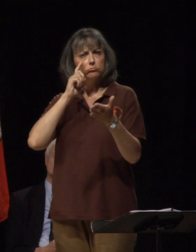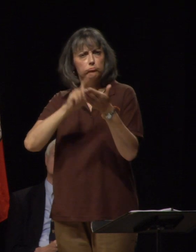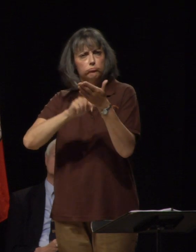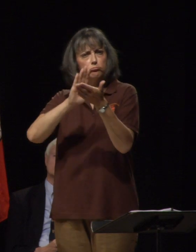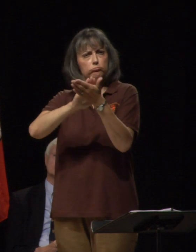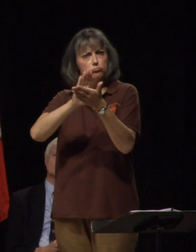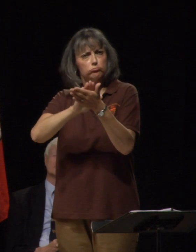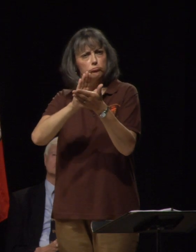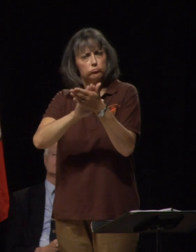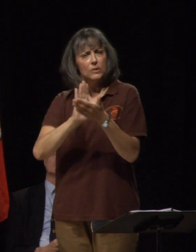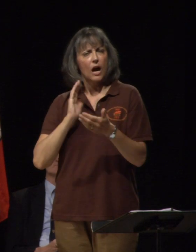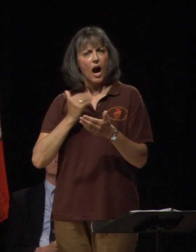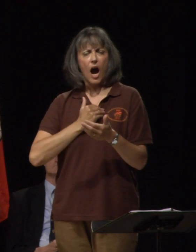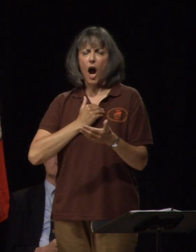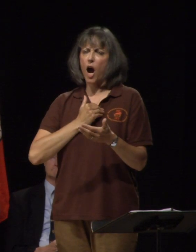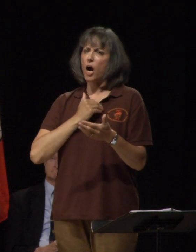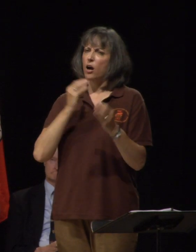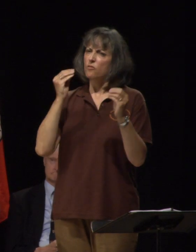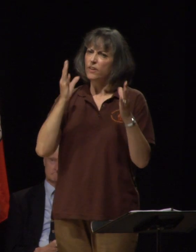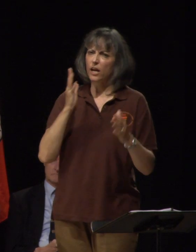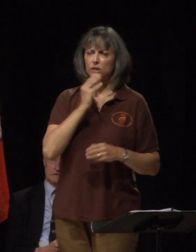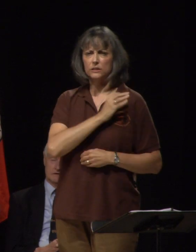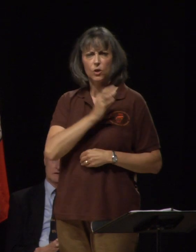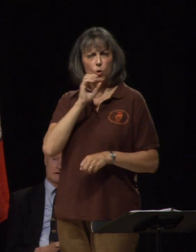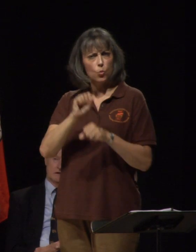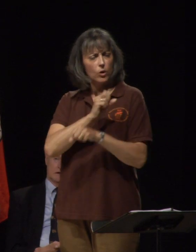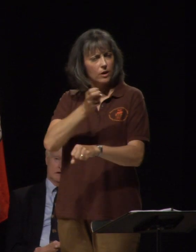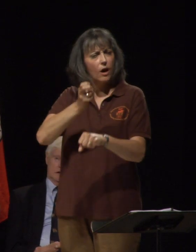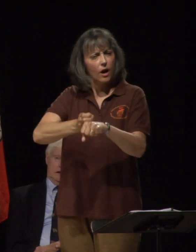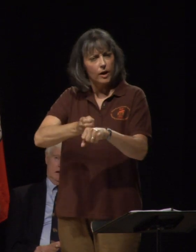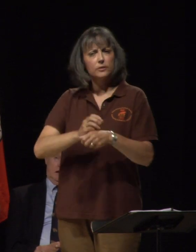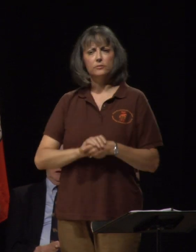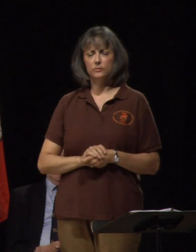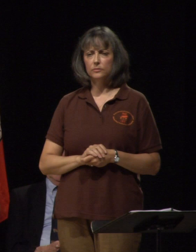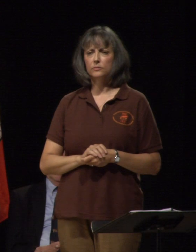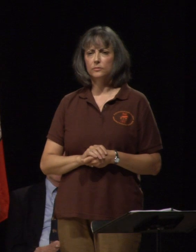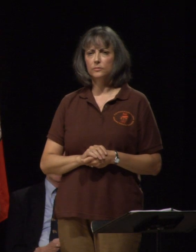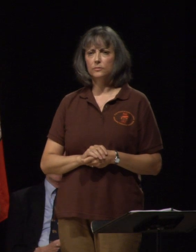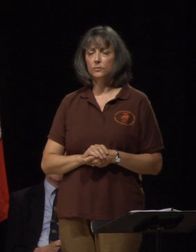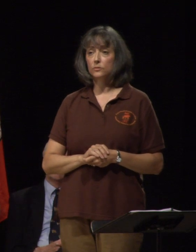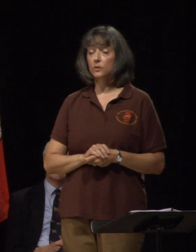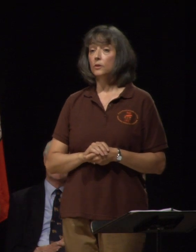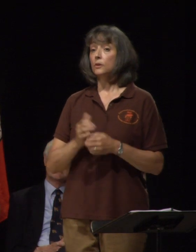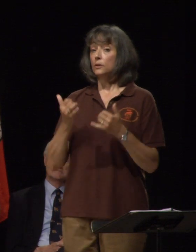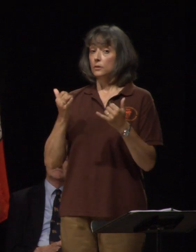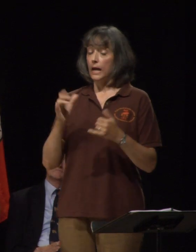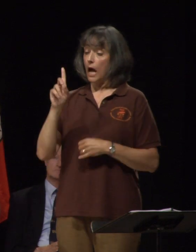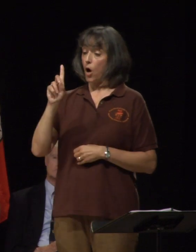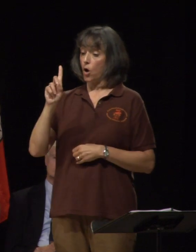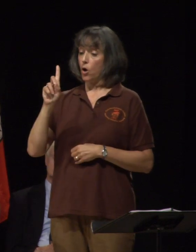OUR HARD-WORKING FACULTY AND STAFF. HAVING HELD EXCELLENT DISCUSSIONS WITH THE DEANS, OUR NEXT STEPS ARE TO